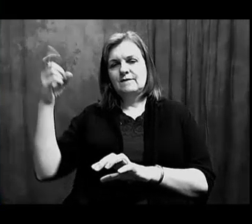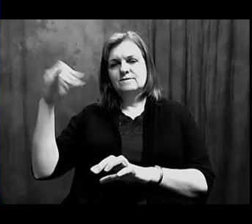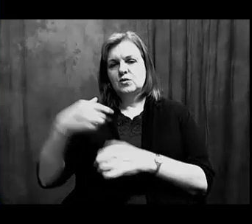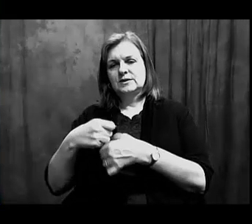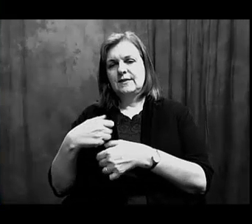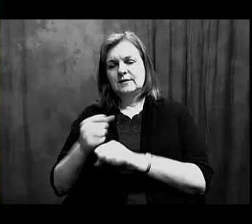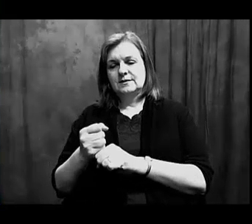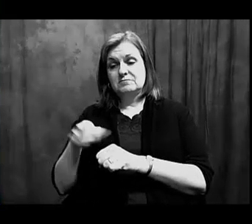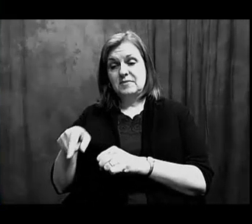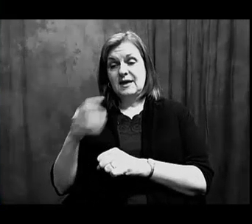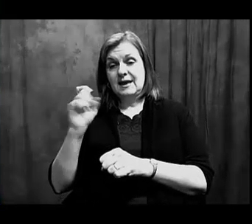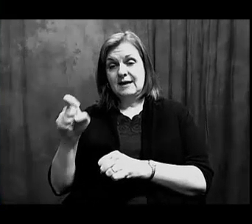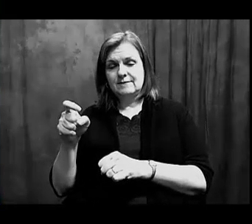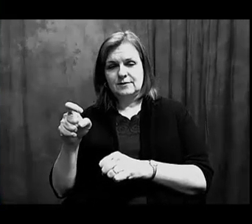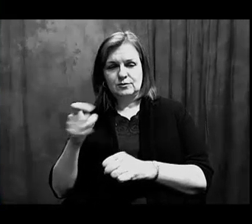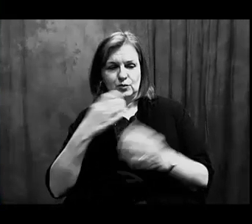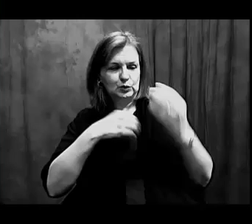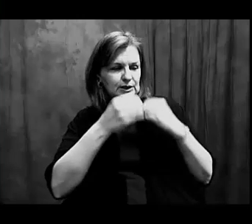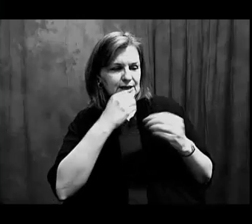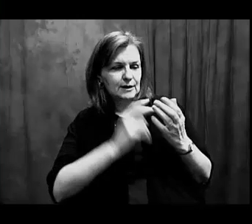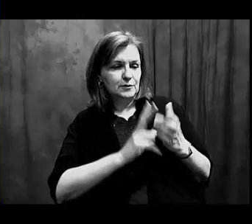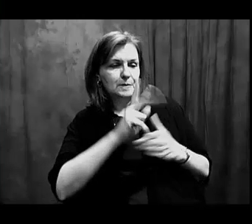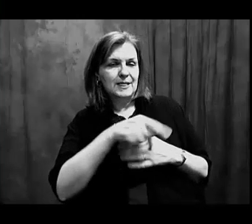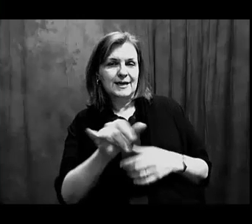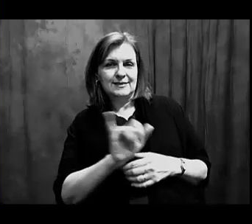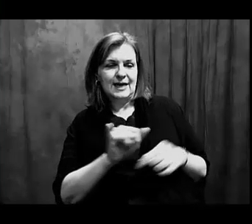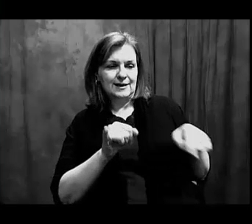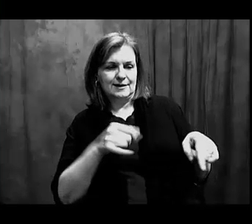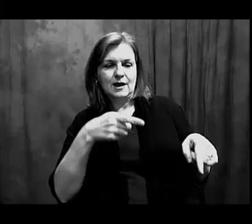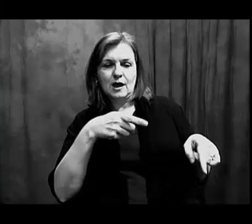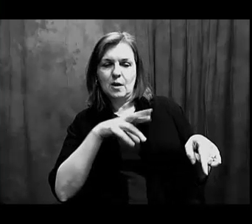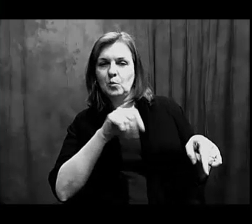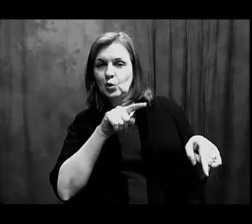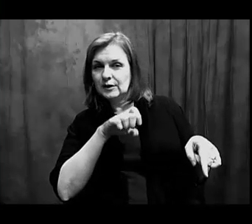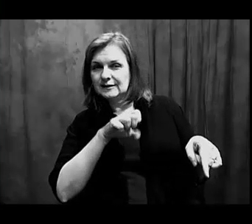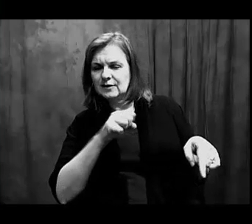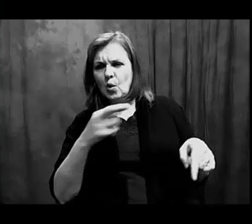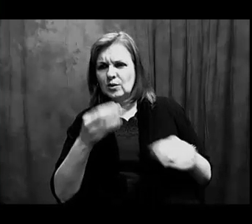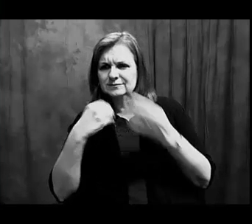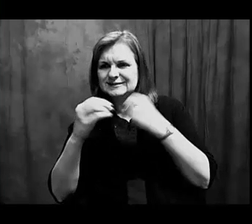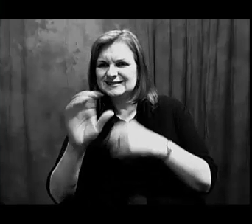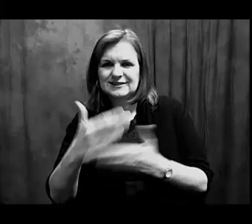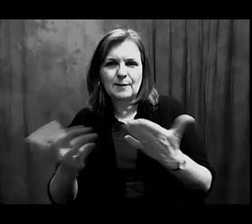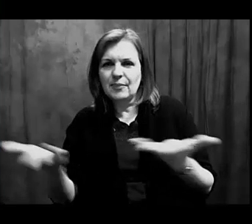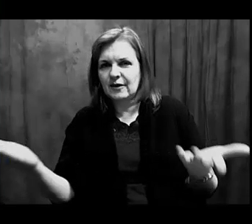eat our plant-like protists or they have to eat something